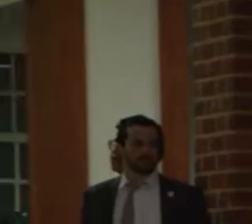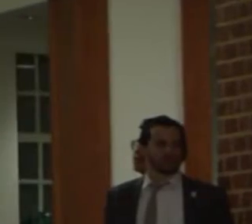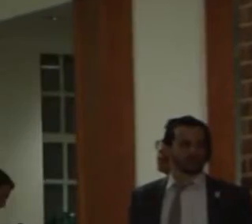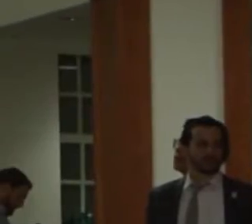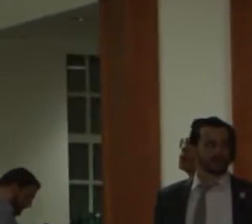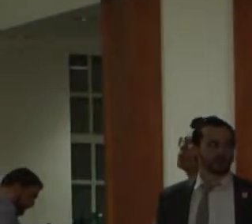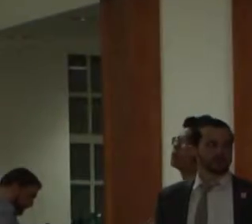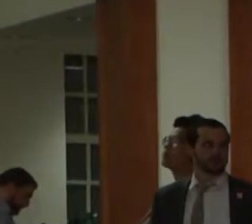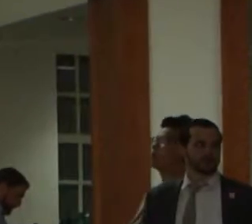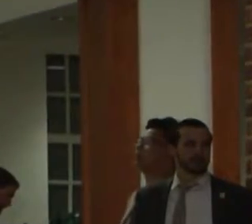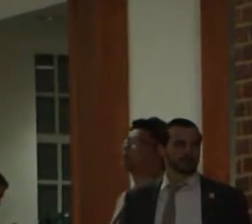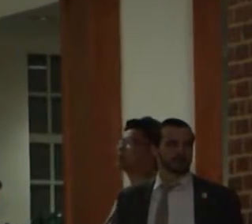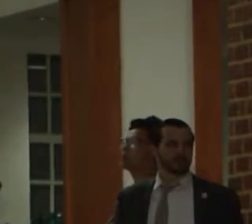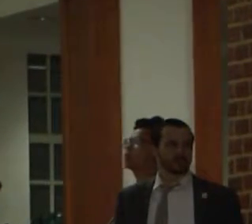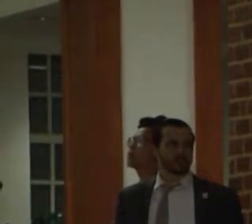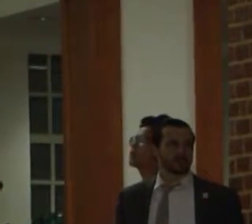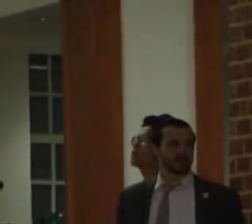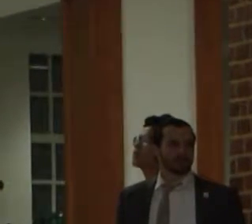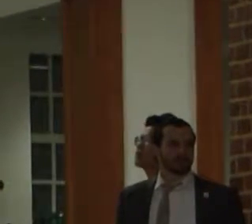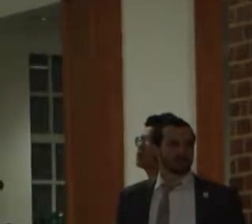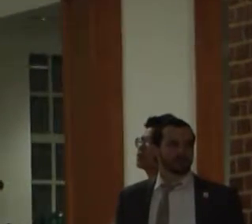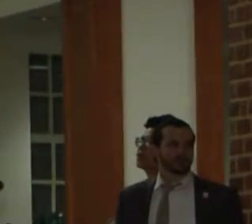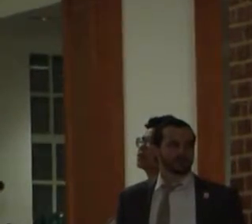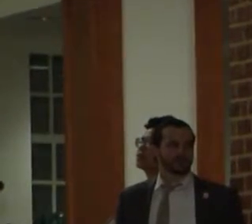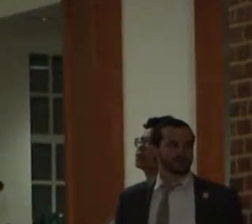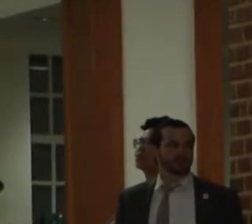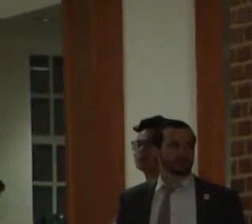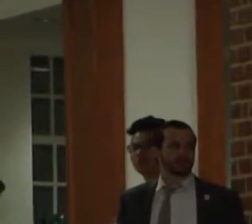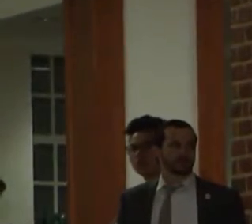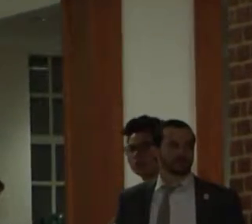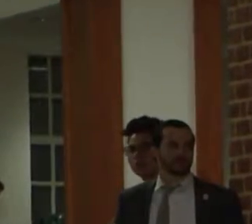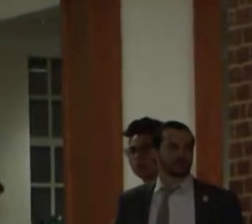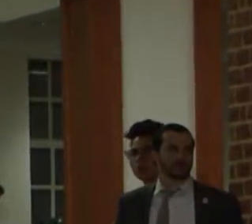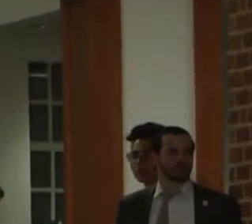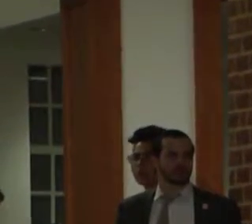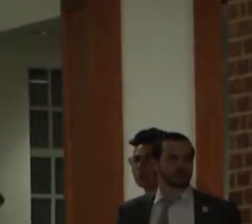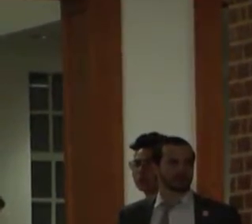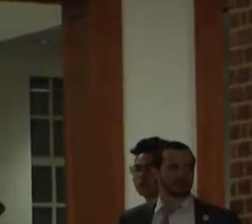MANY MORE PEOPLE WE HAVE IN D.C. NOW THAN WE DID FIVE YEARS AGO,